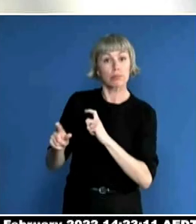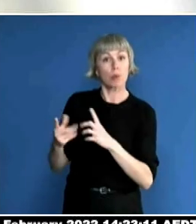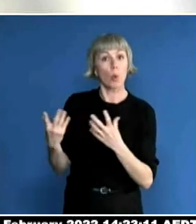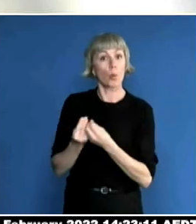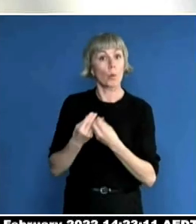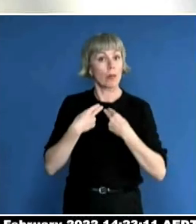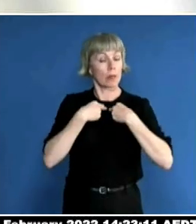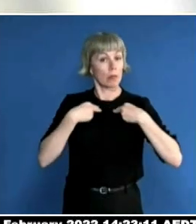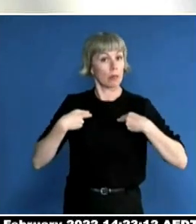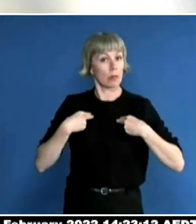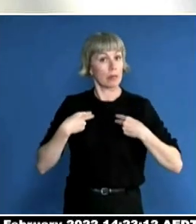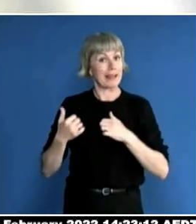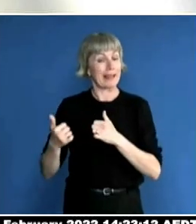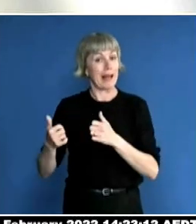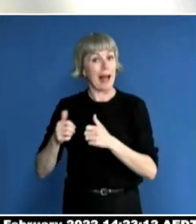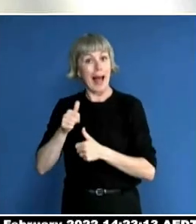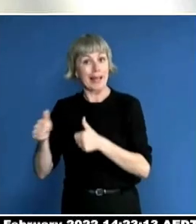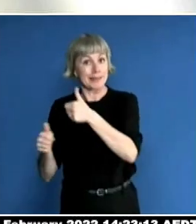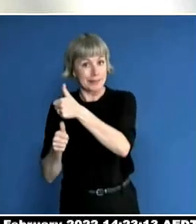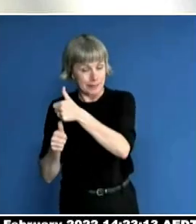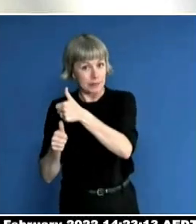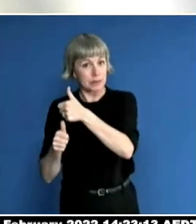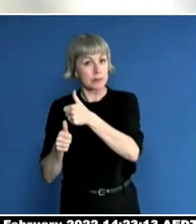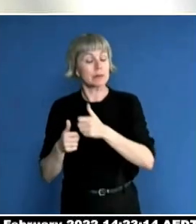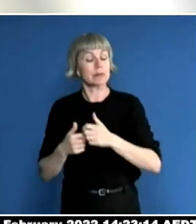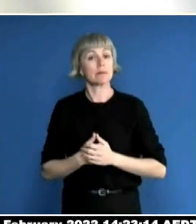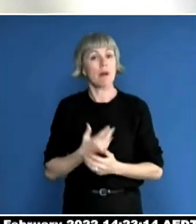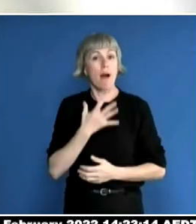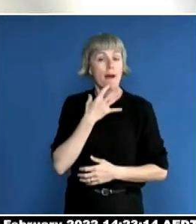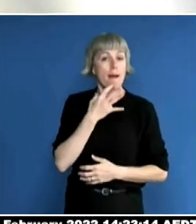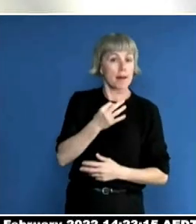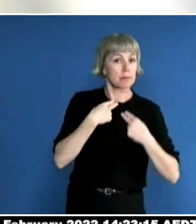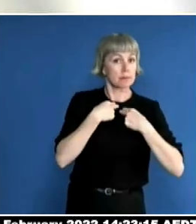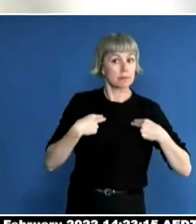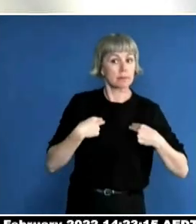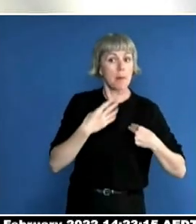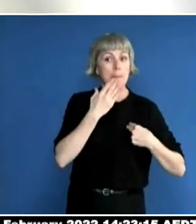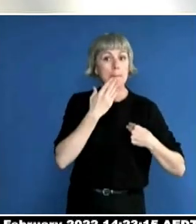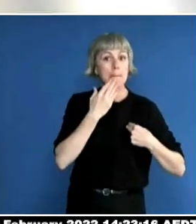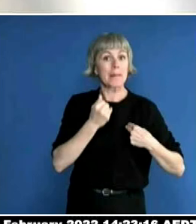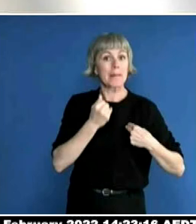I would ask Ms Eastman to not lead on issues such as the topic we are about to go into